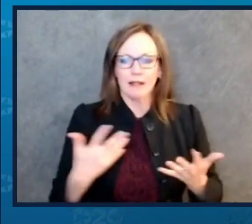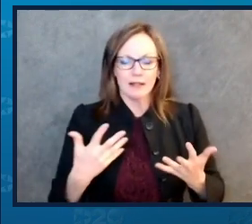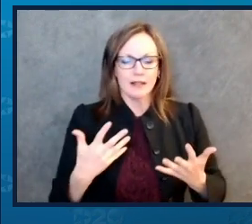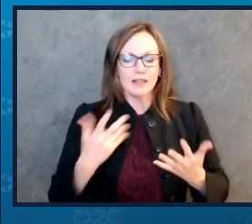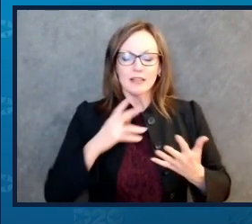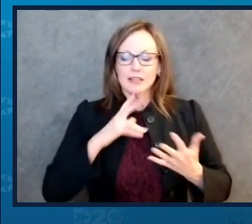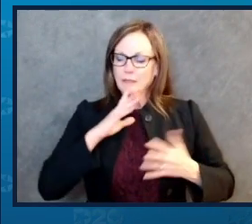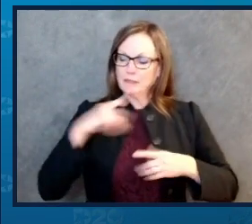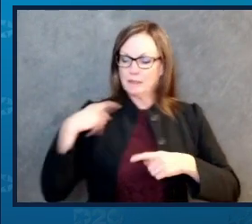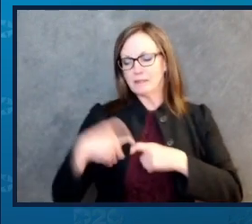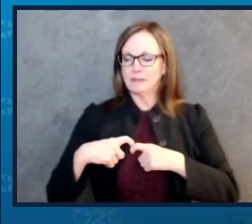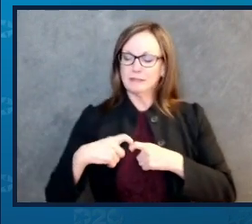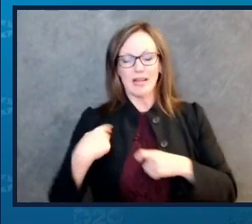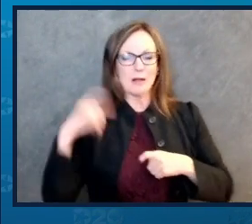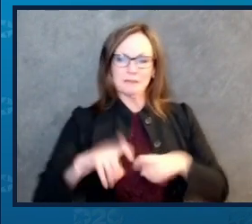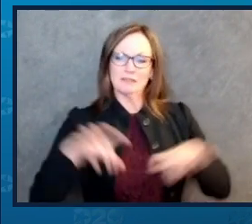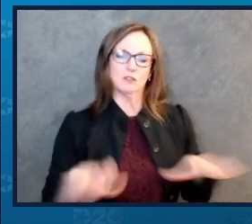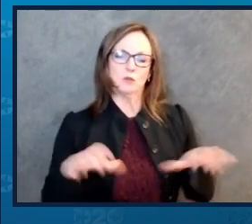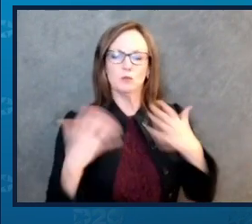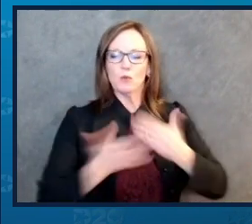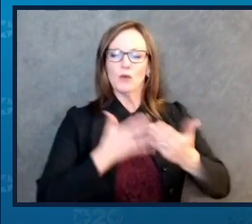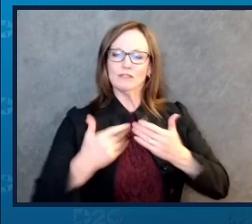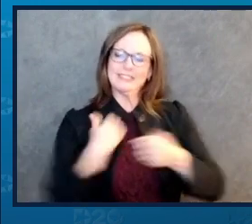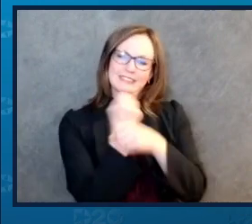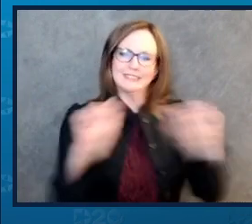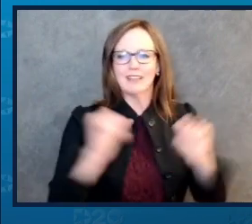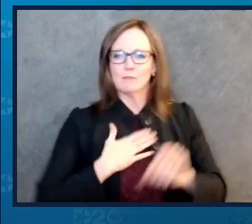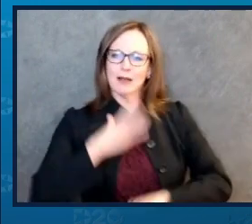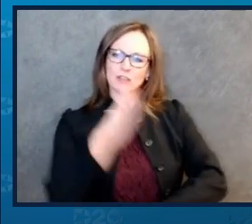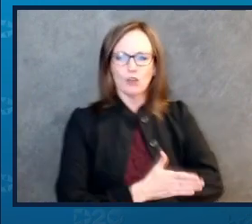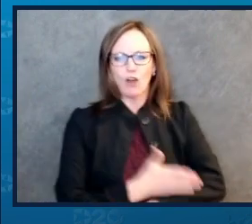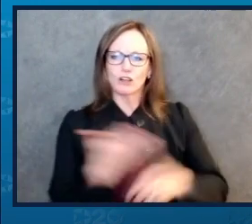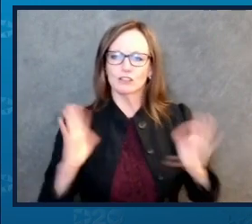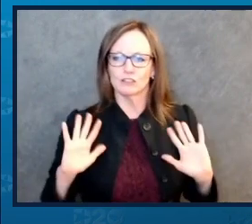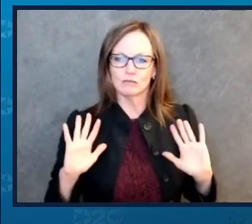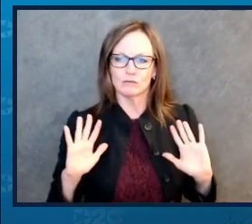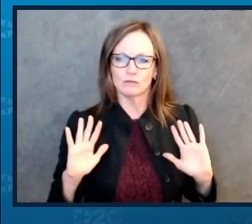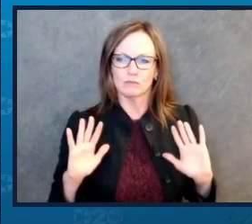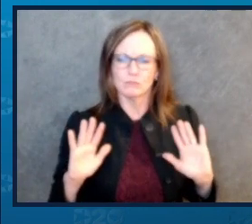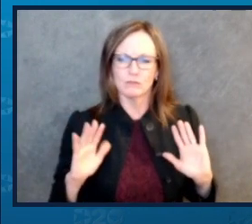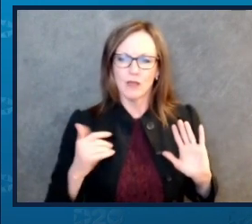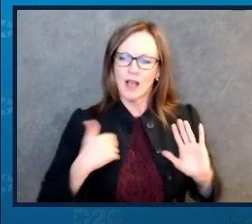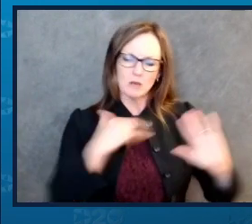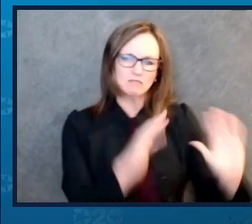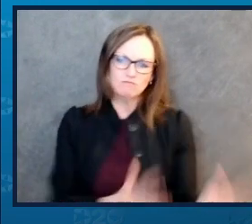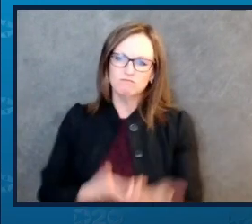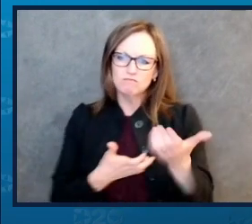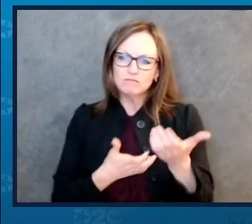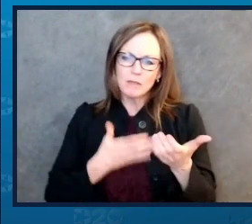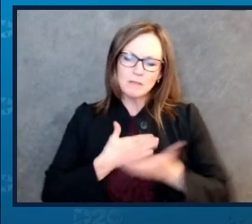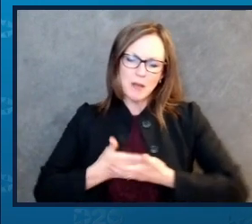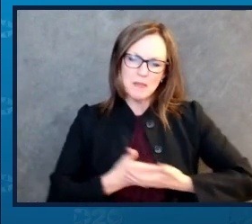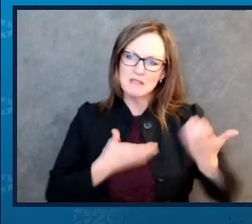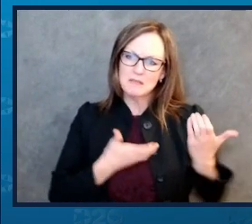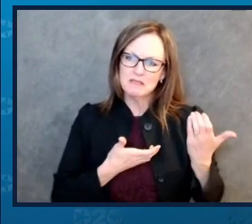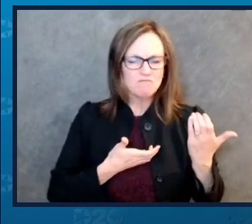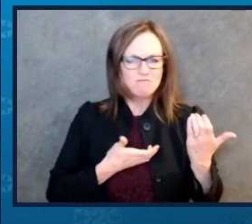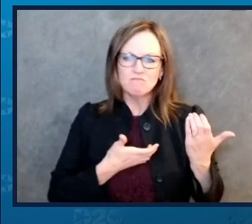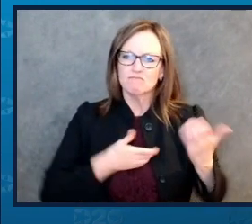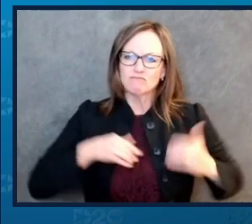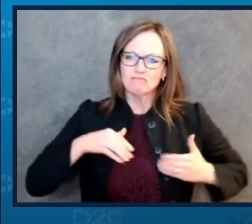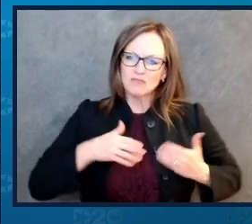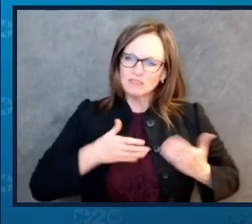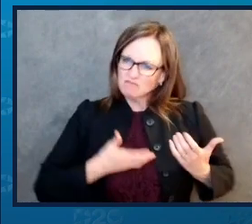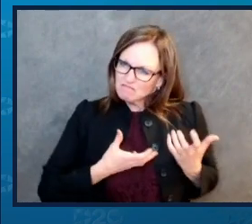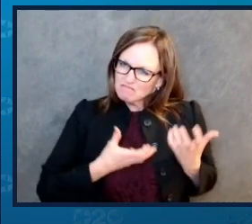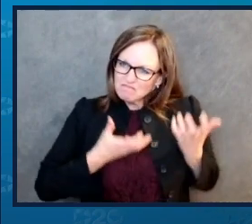LIFE.